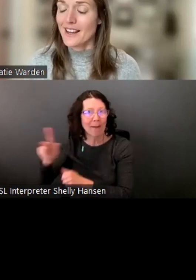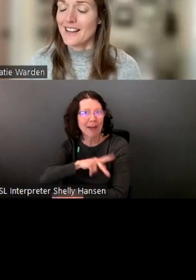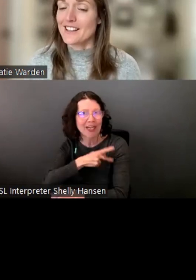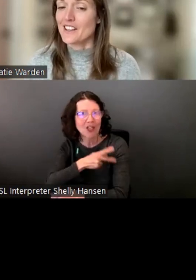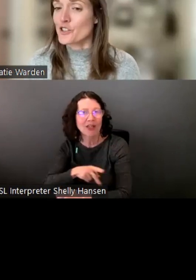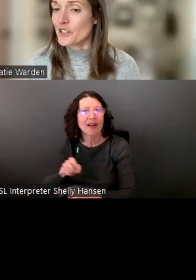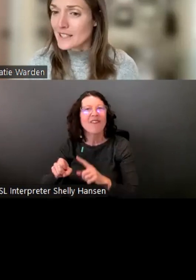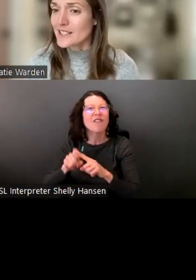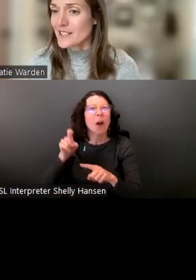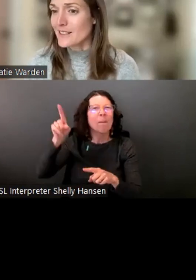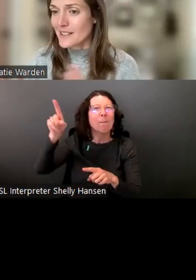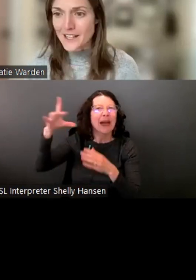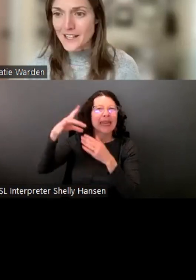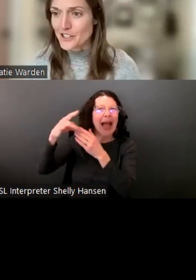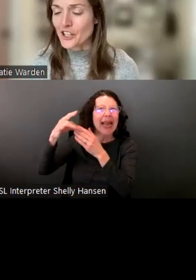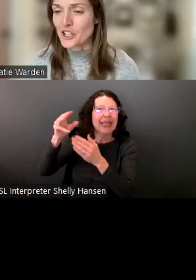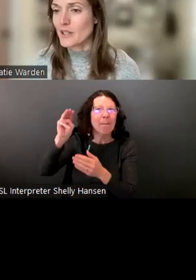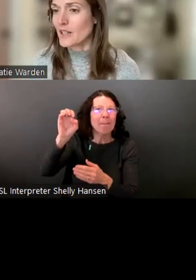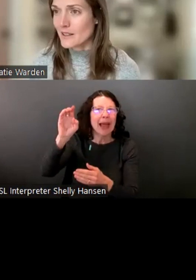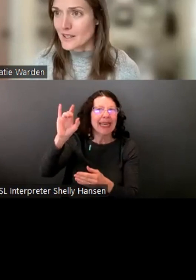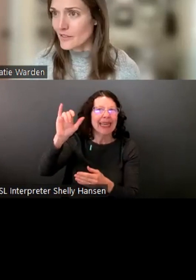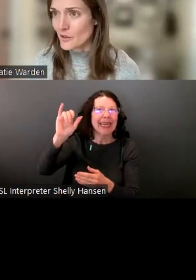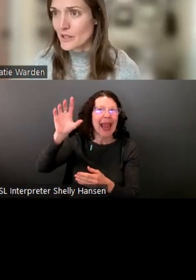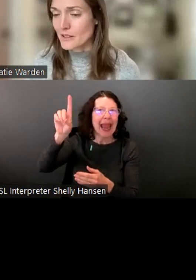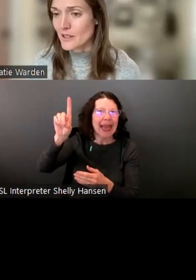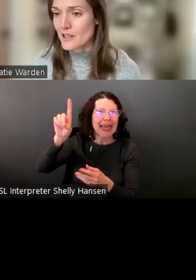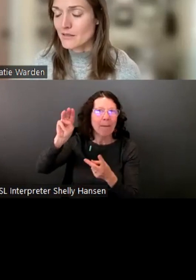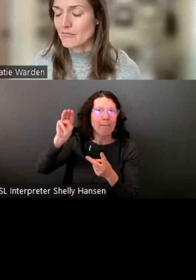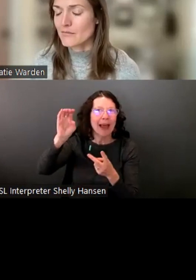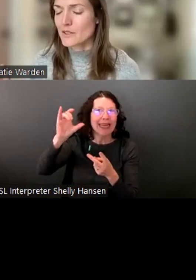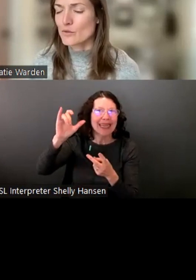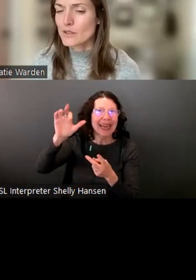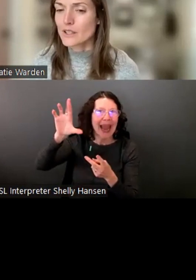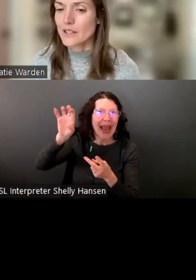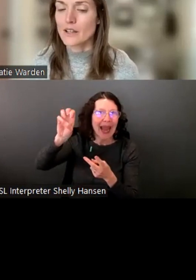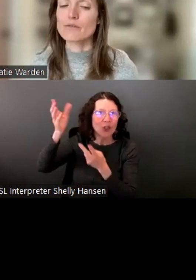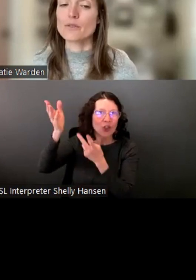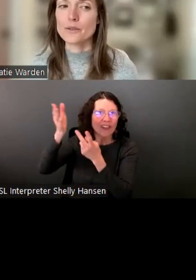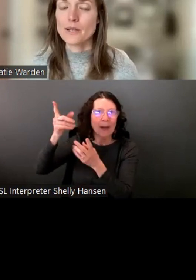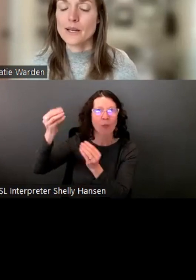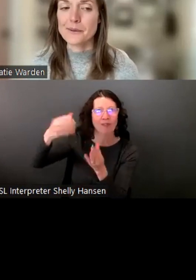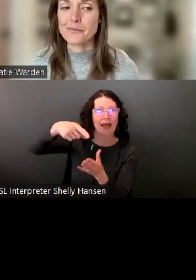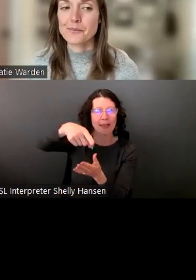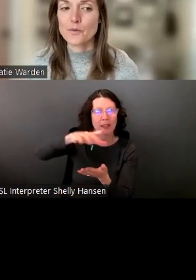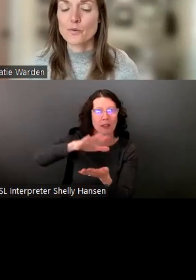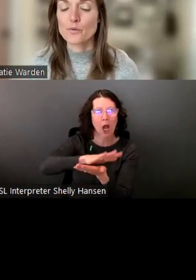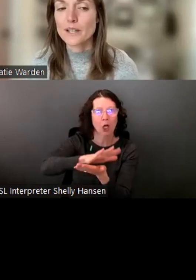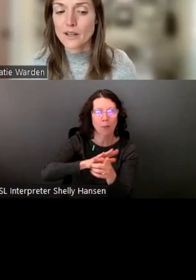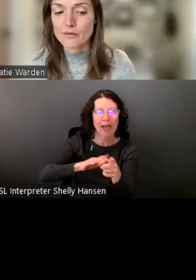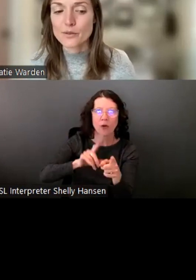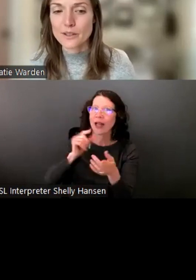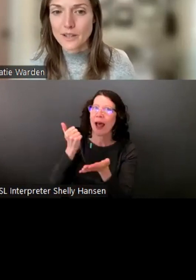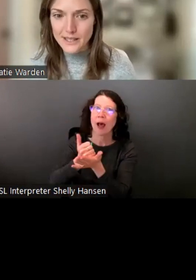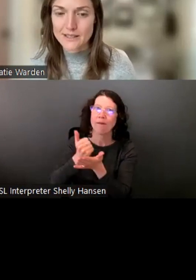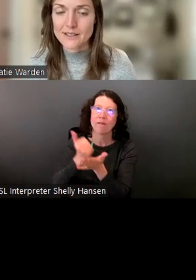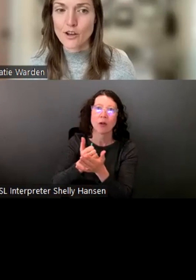And there's a link to this guidance document at the end of the presentation. So really helpful, really helpful guidance